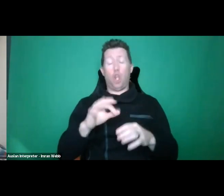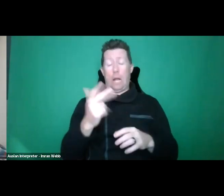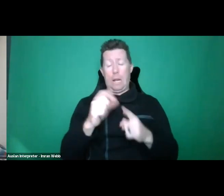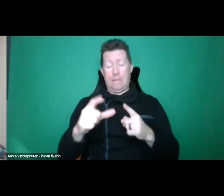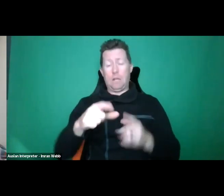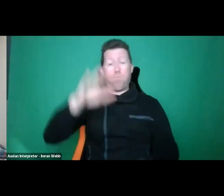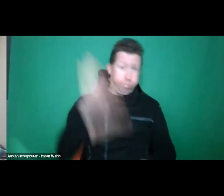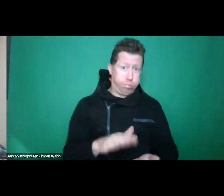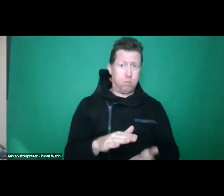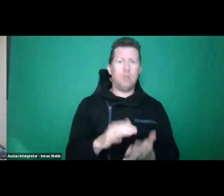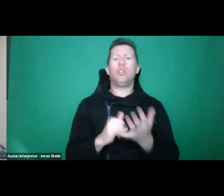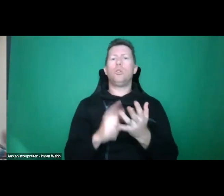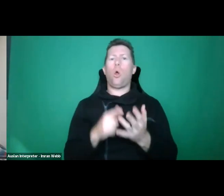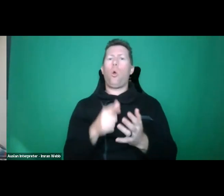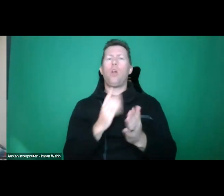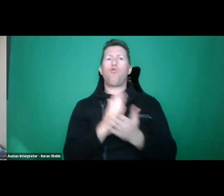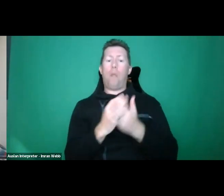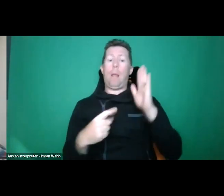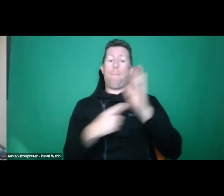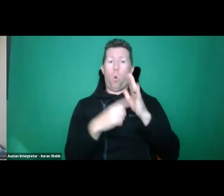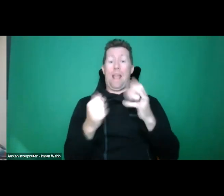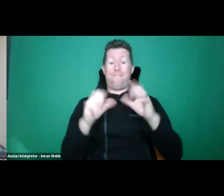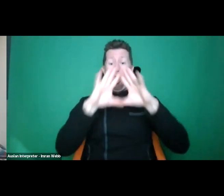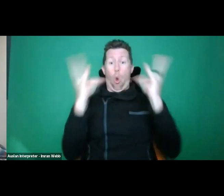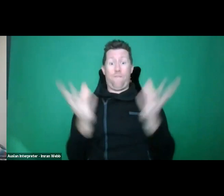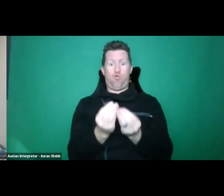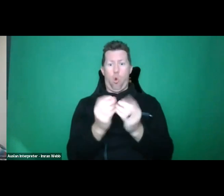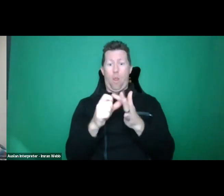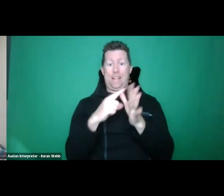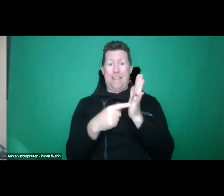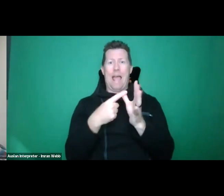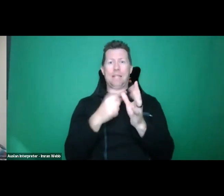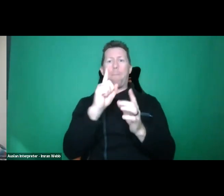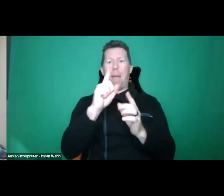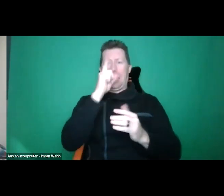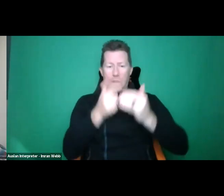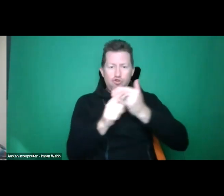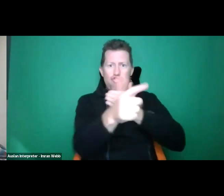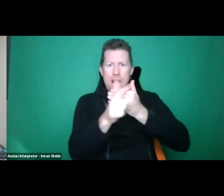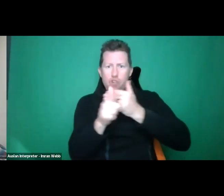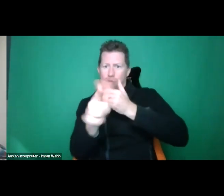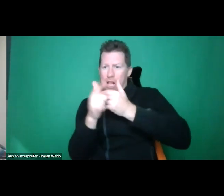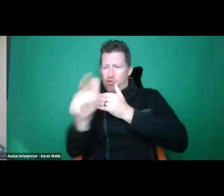So it's really important that we have that overall data and that we also have specific data.